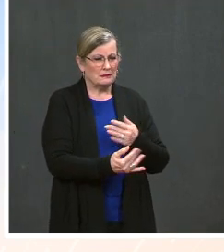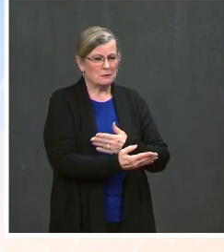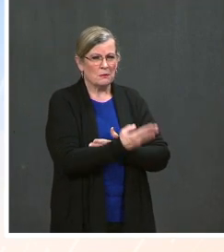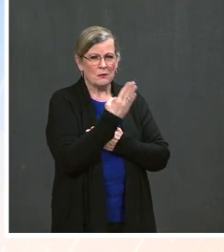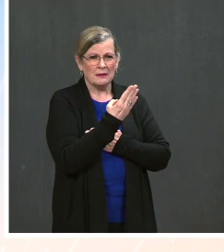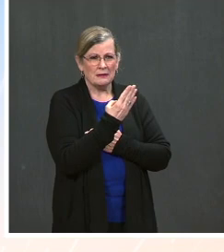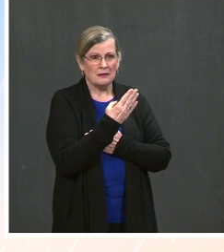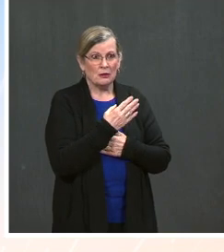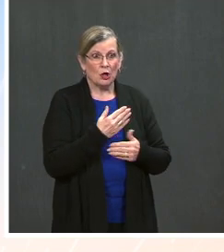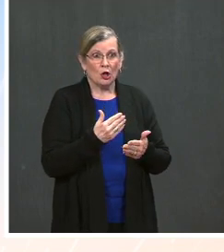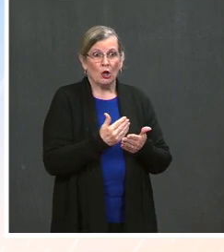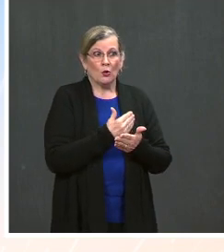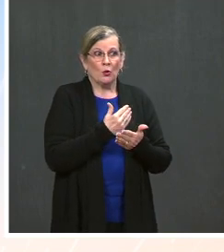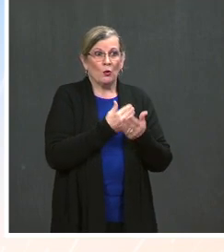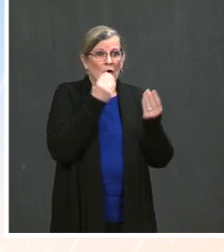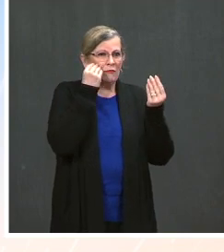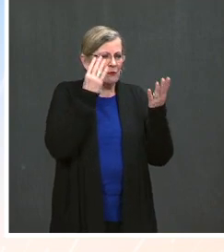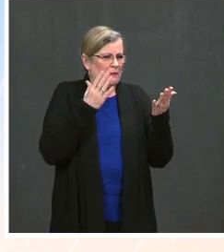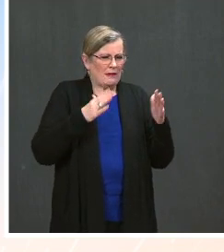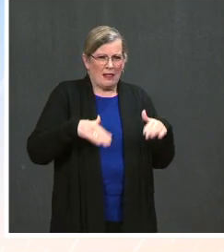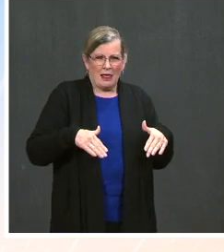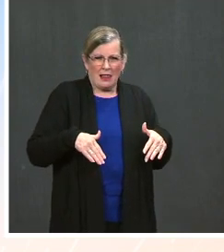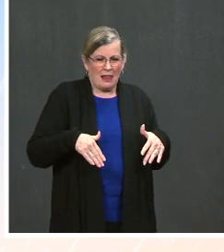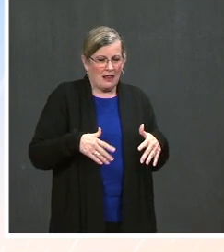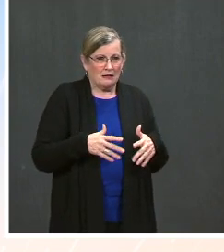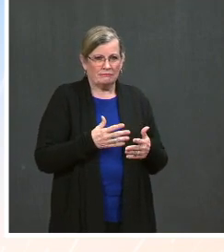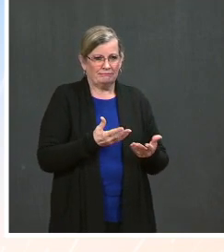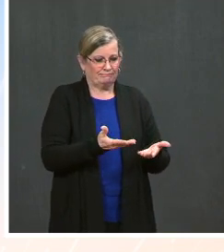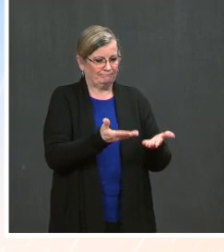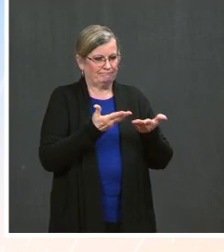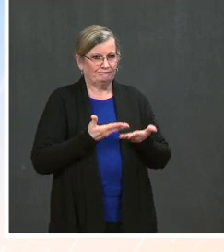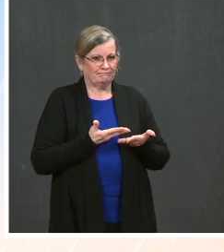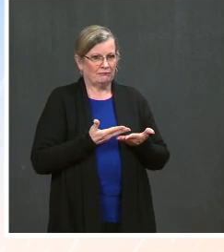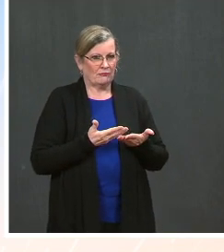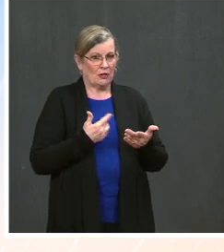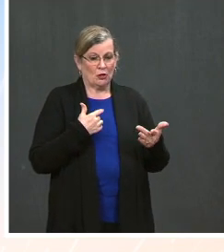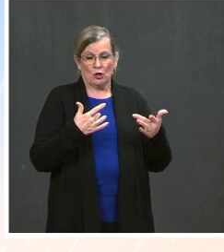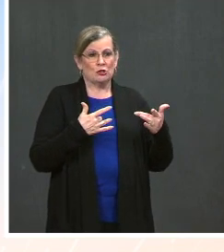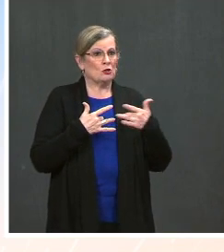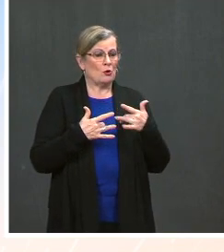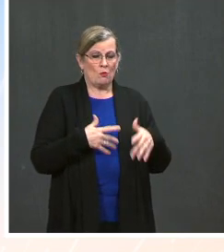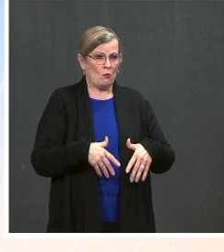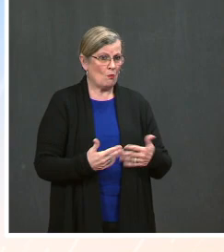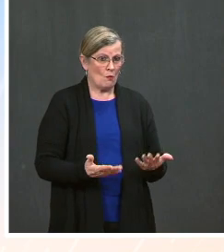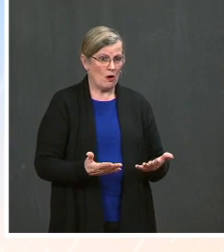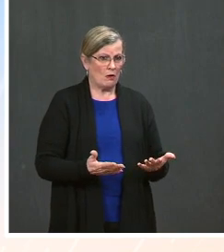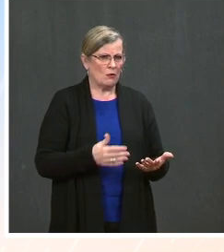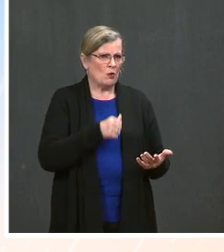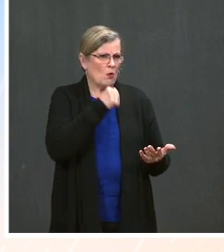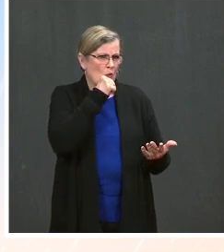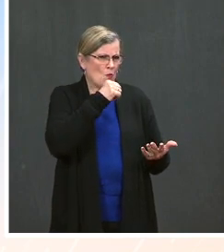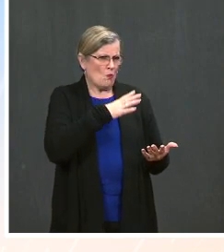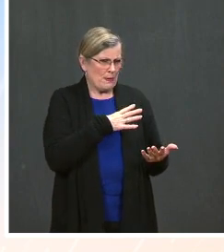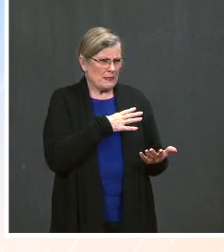was about women who have been pushed out of the workforce. Two million women have been pushed out of the workforce during COVID. So we talked about that.